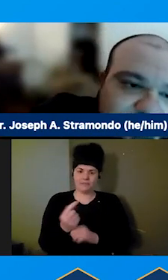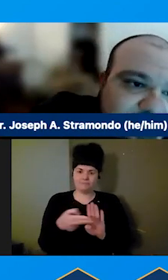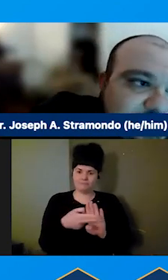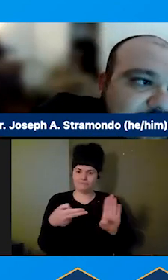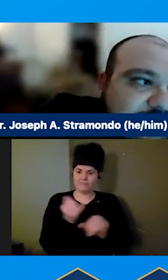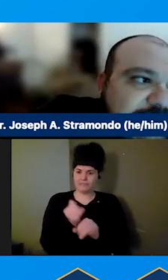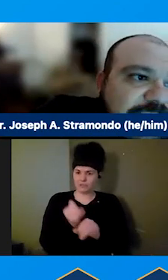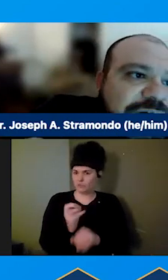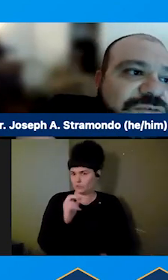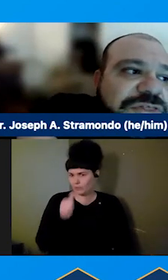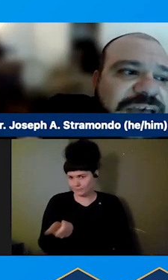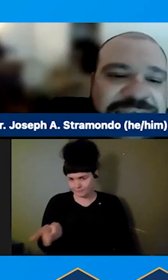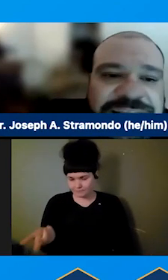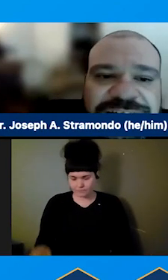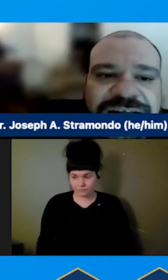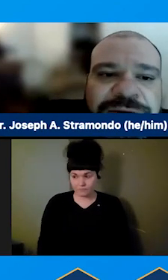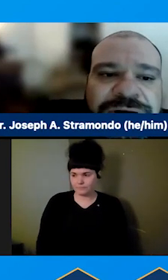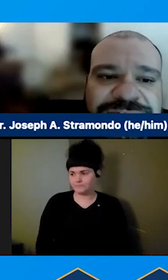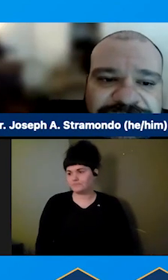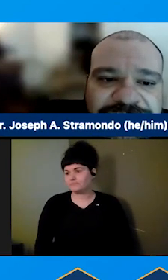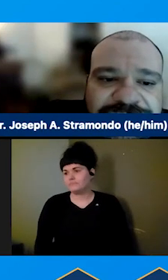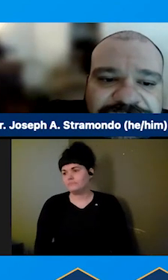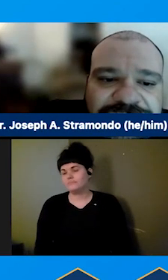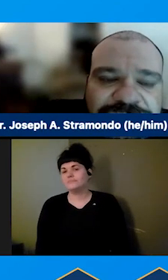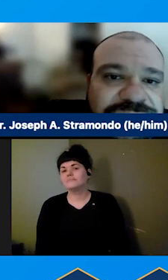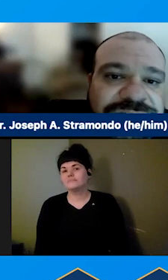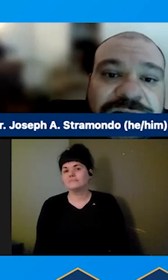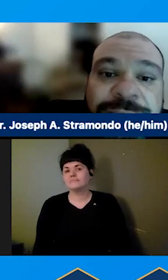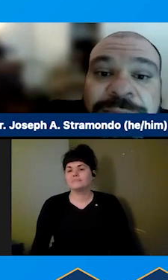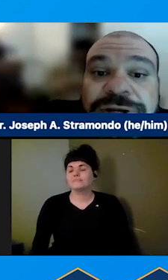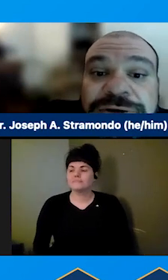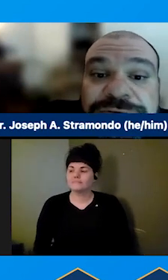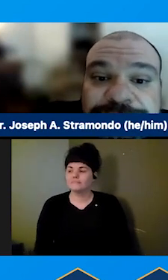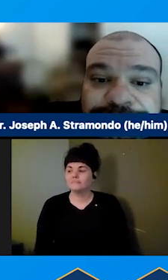does not determine whether it's an institution or not. For that, I want to say we need to